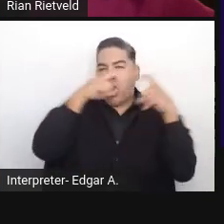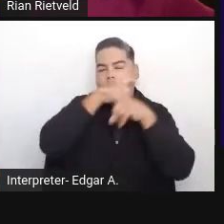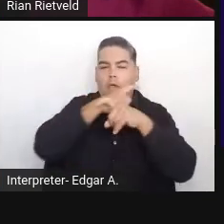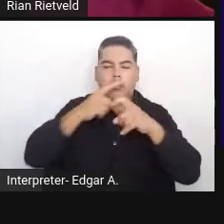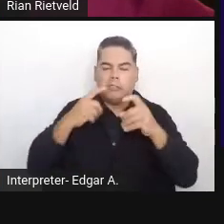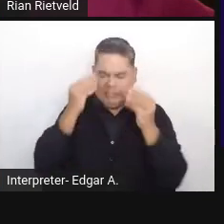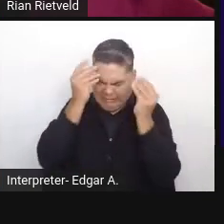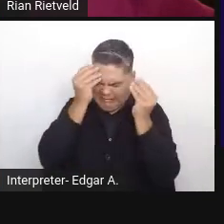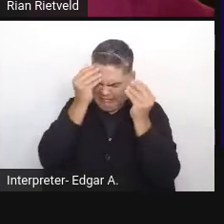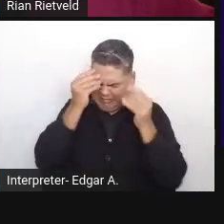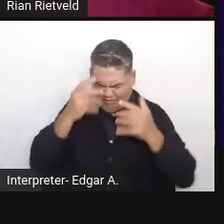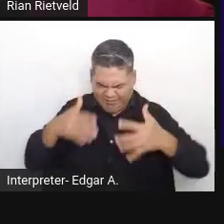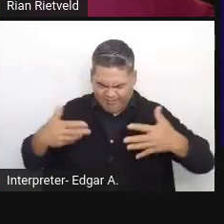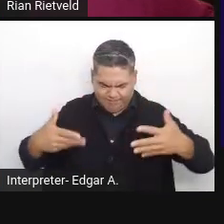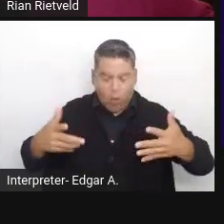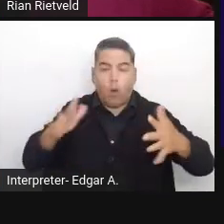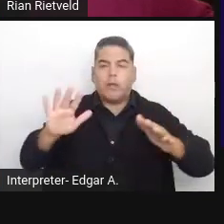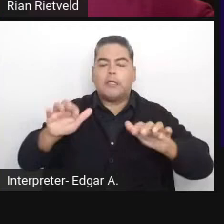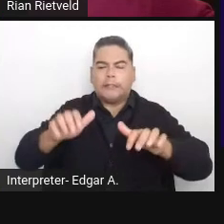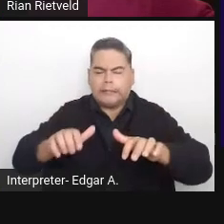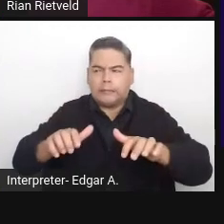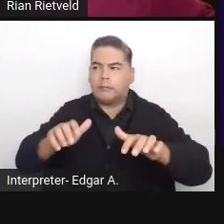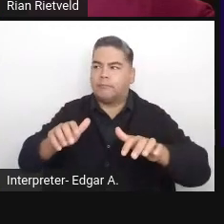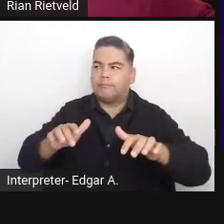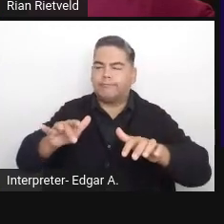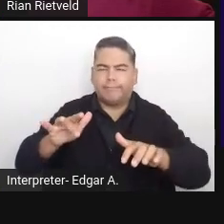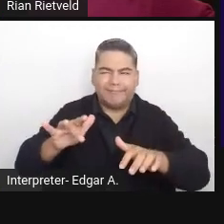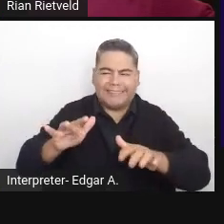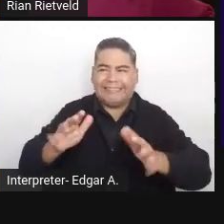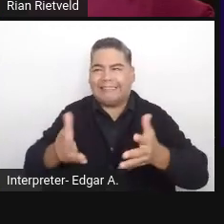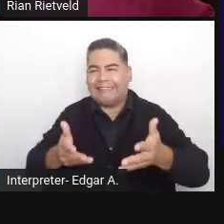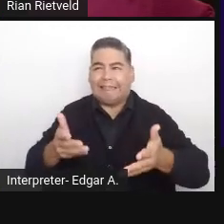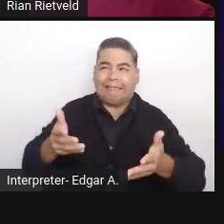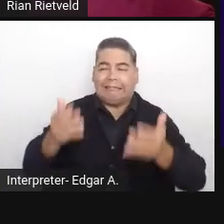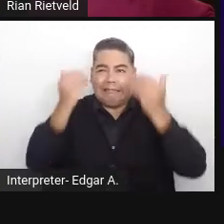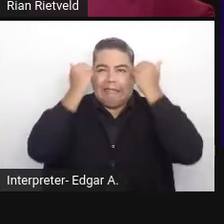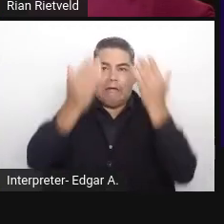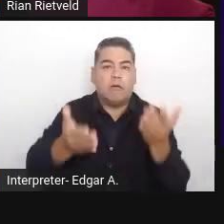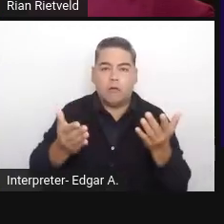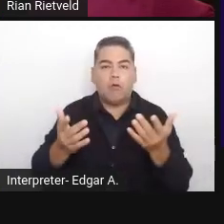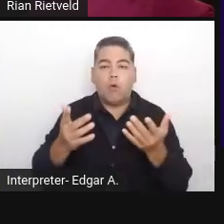or second guess or cause stress as they fill out the form.